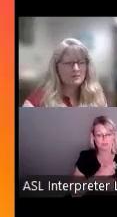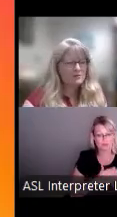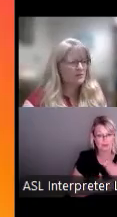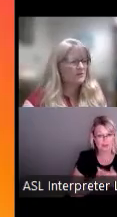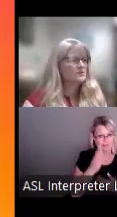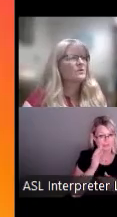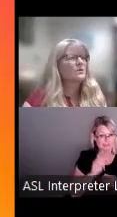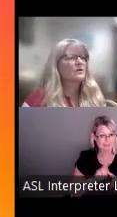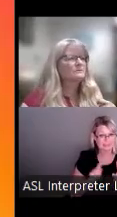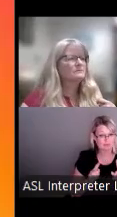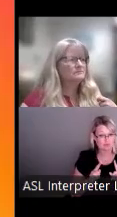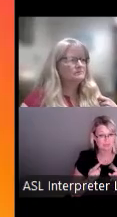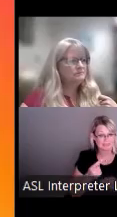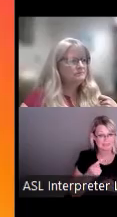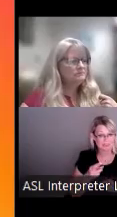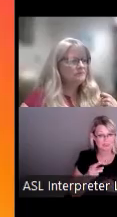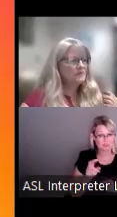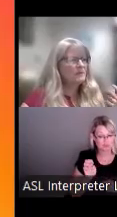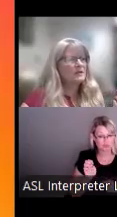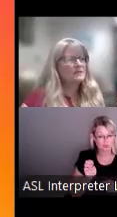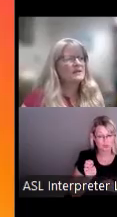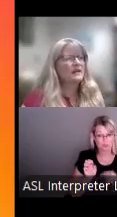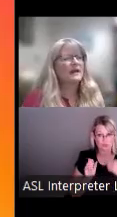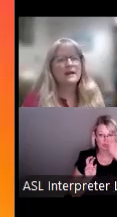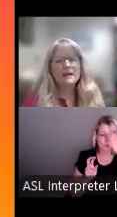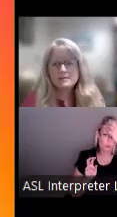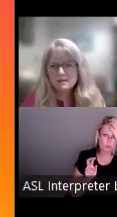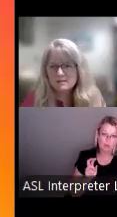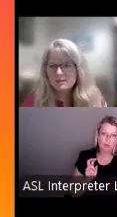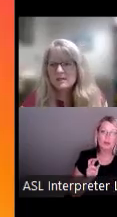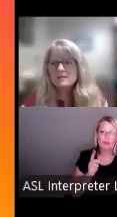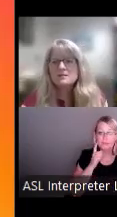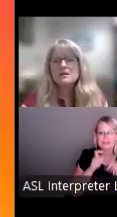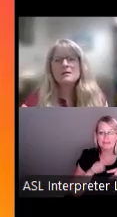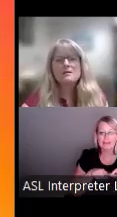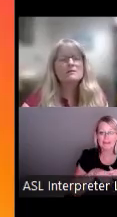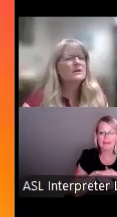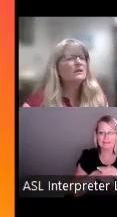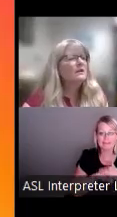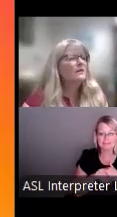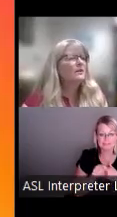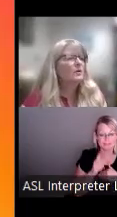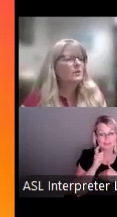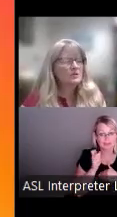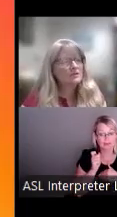textures or because they can't access it because of their motor